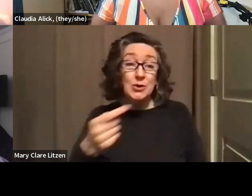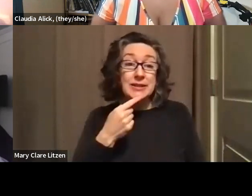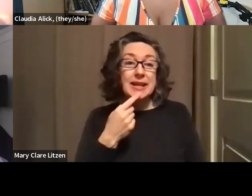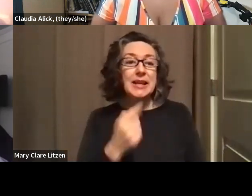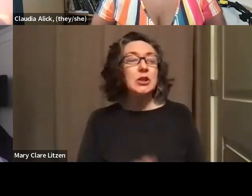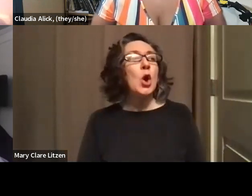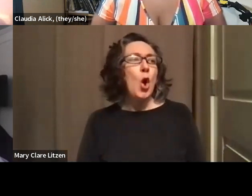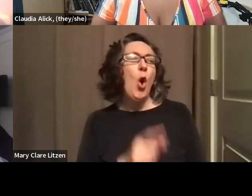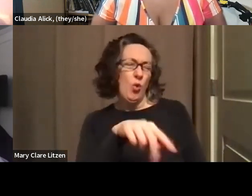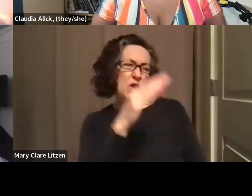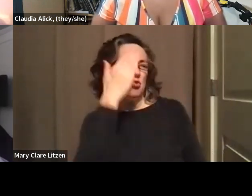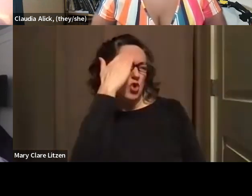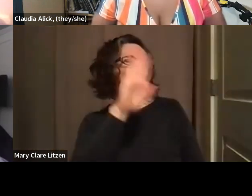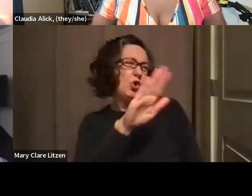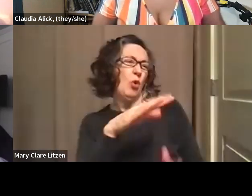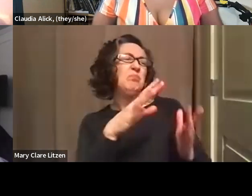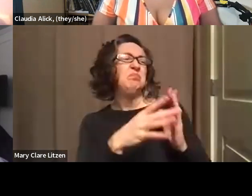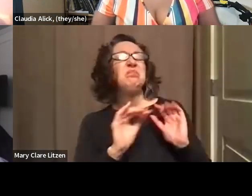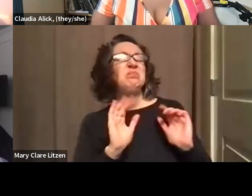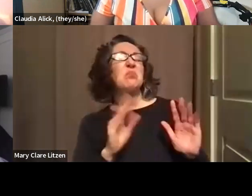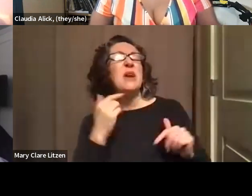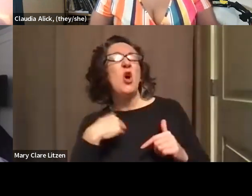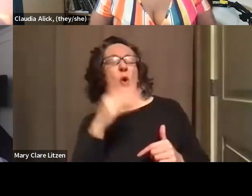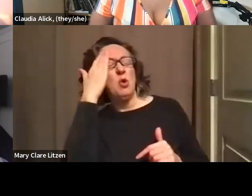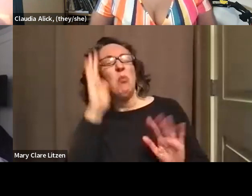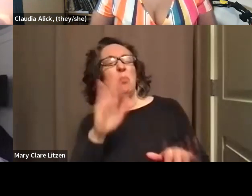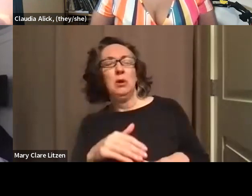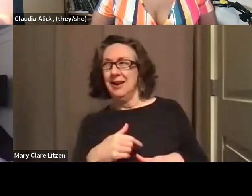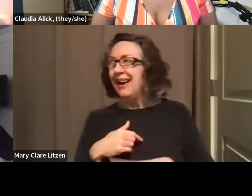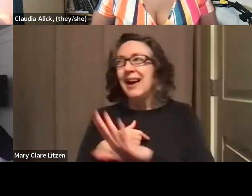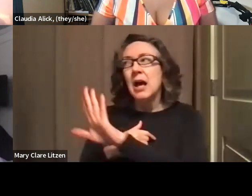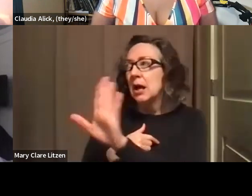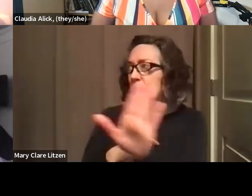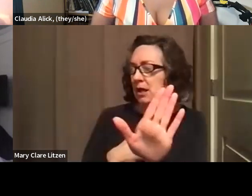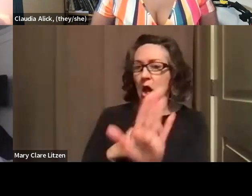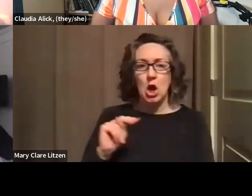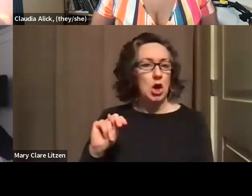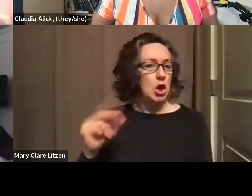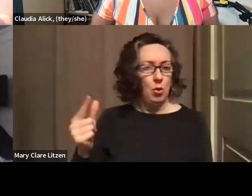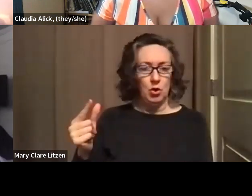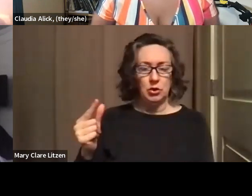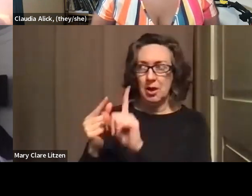your competency more than you is not helpful, is not useful. That is harmful to us.